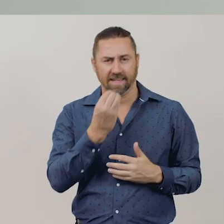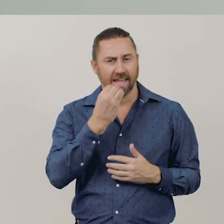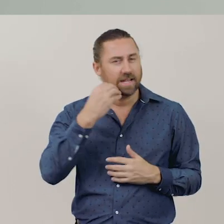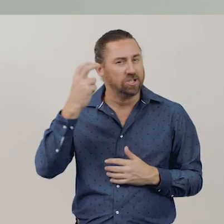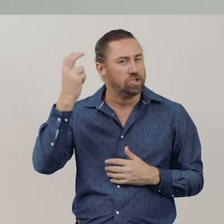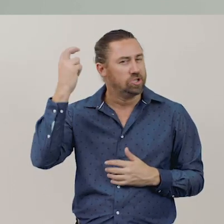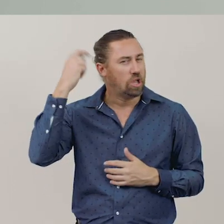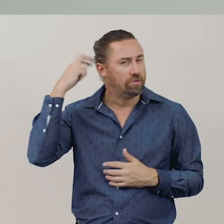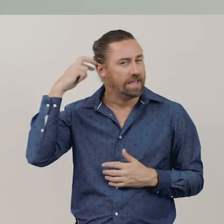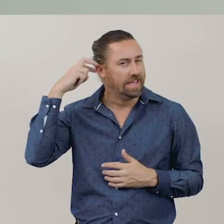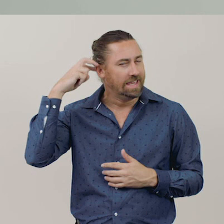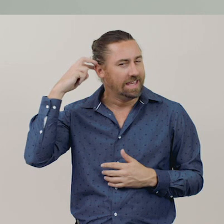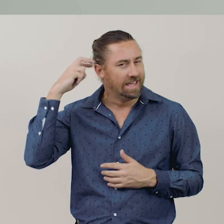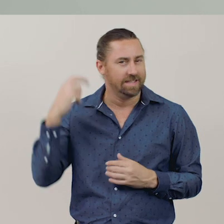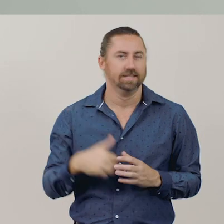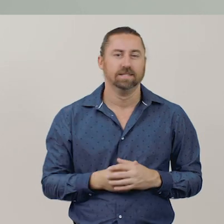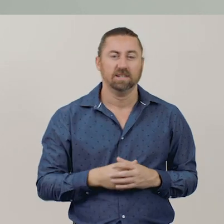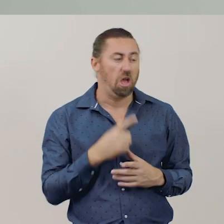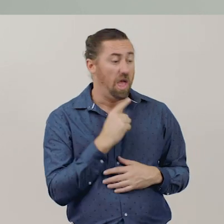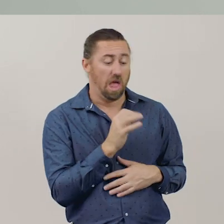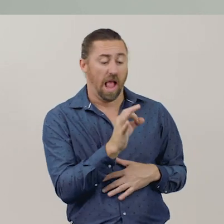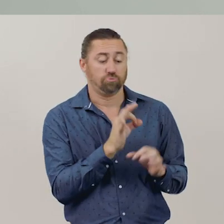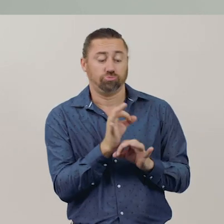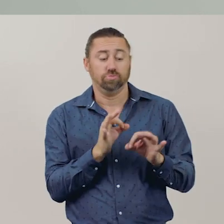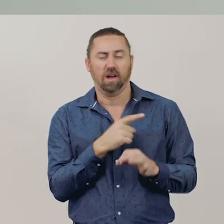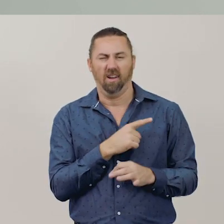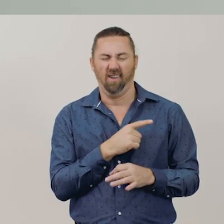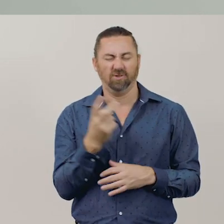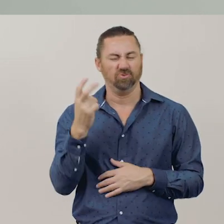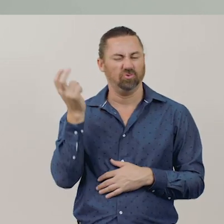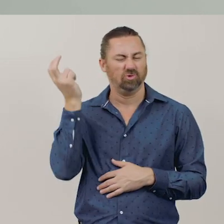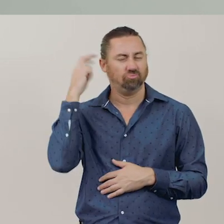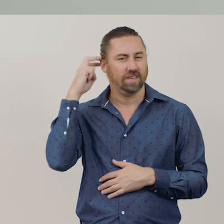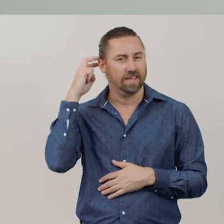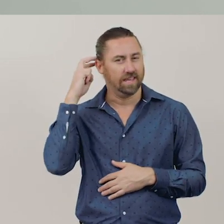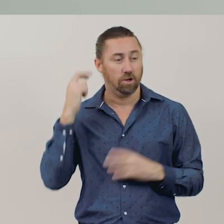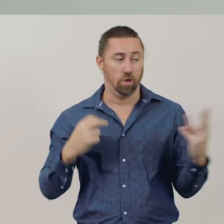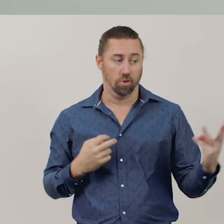Let’s pretend these counters are cherries that Riley, Sam and I will share.